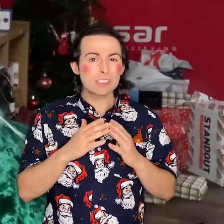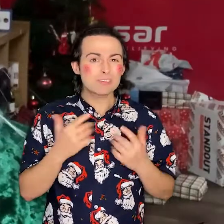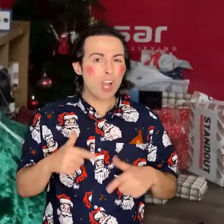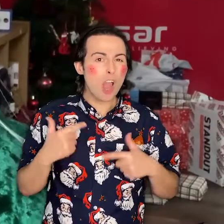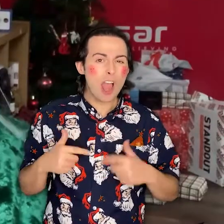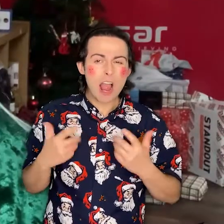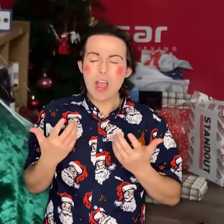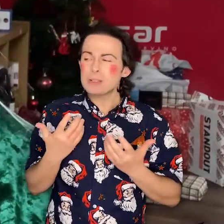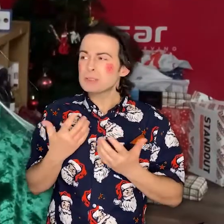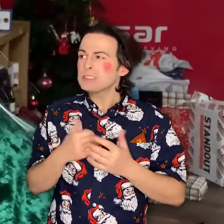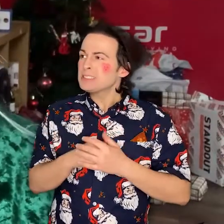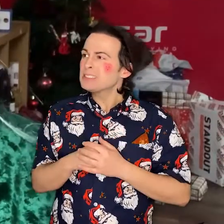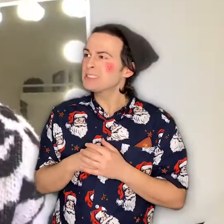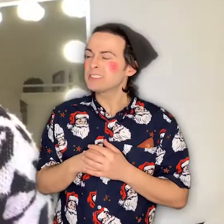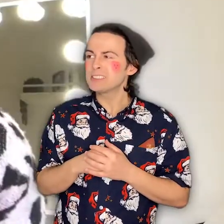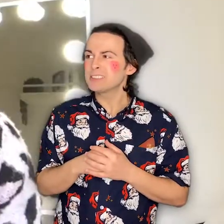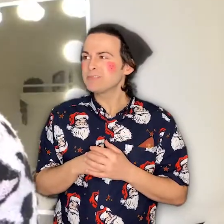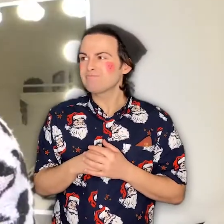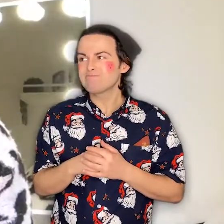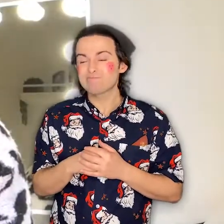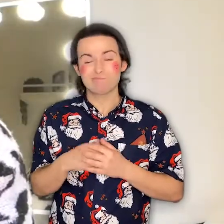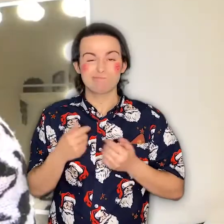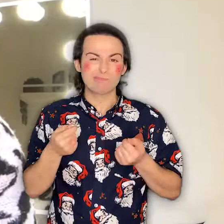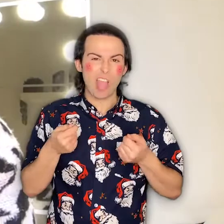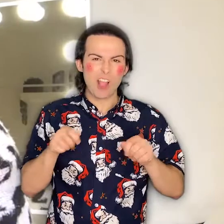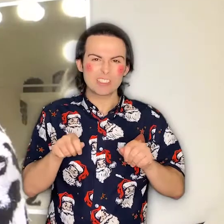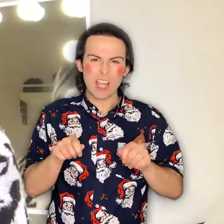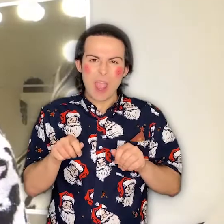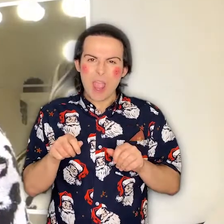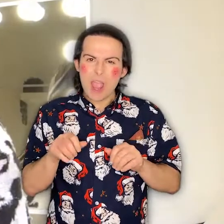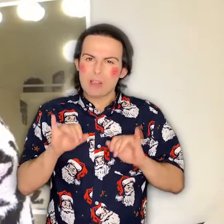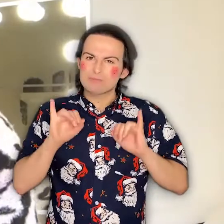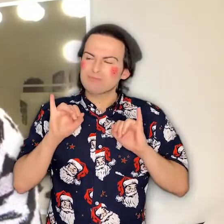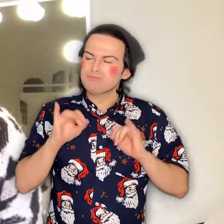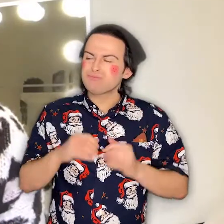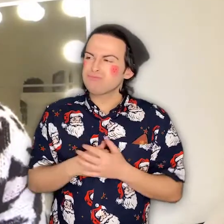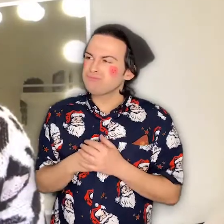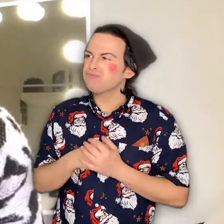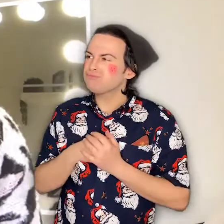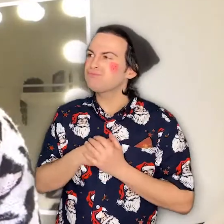Senga – I know, this lockdown is murder. I’ve had a tour of the Tennent’s brewery